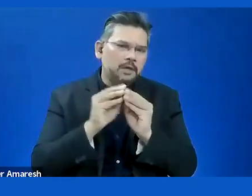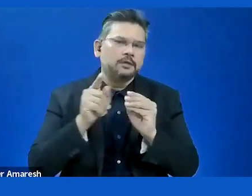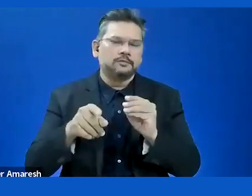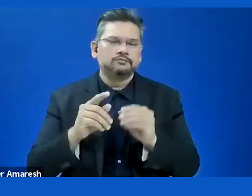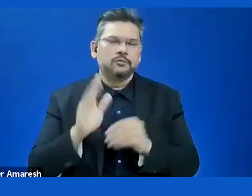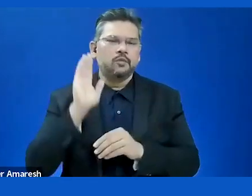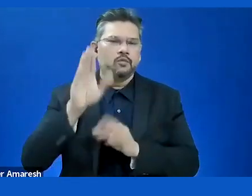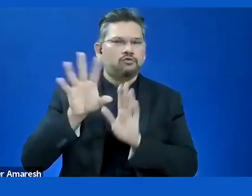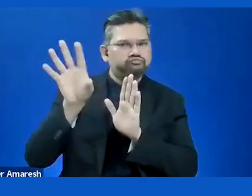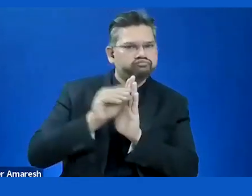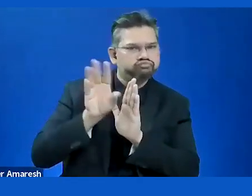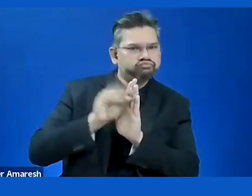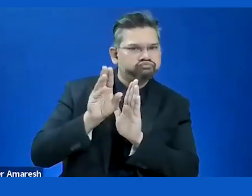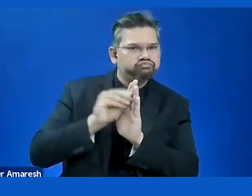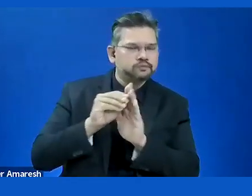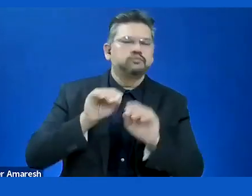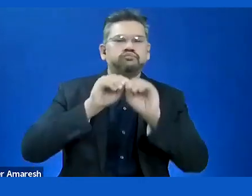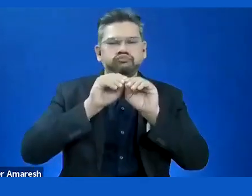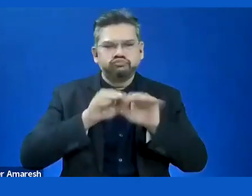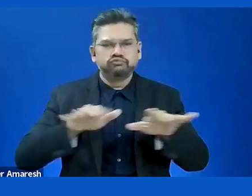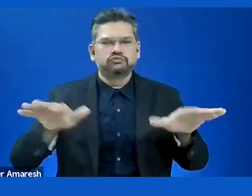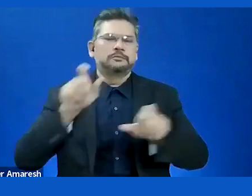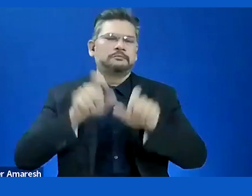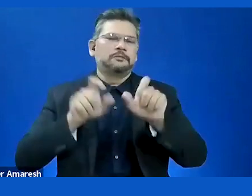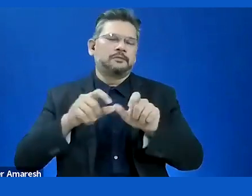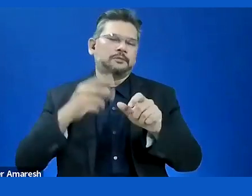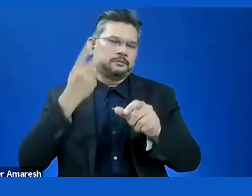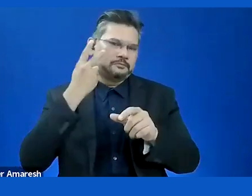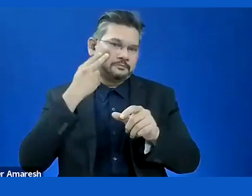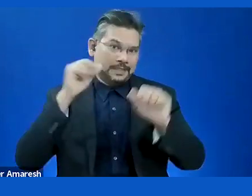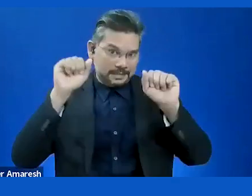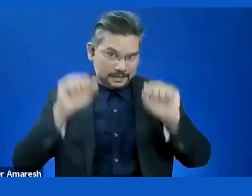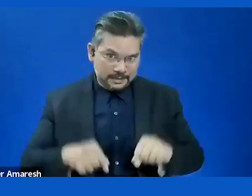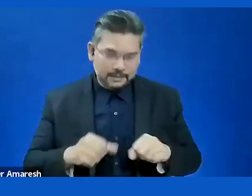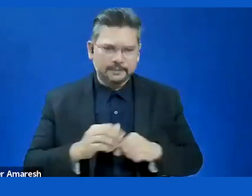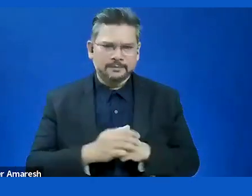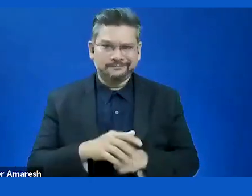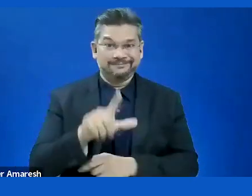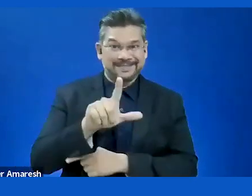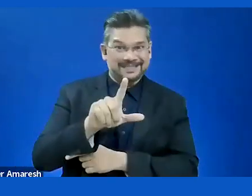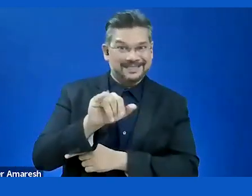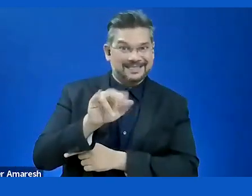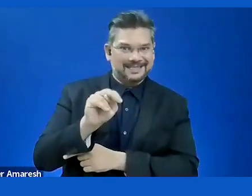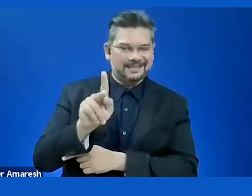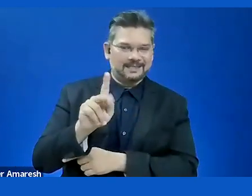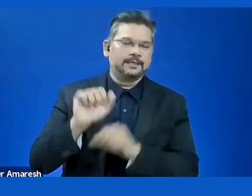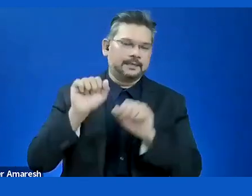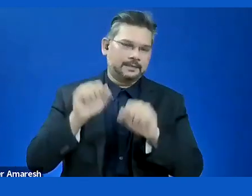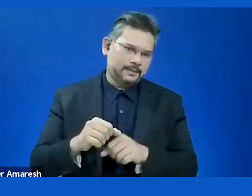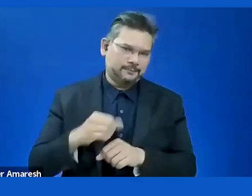I can give the links or put in the chat later on if anybody is interested. So ... the second is